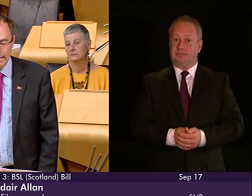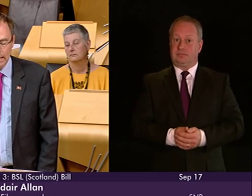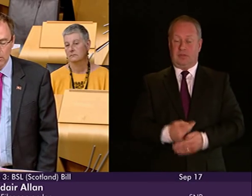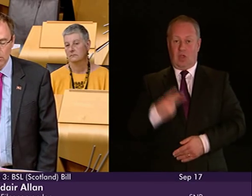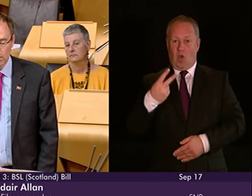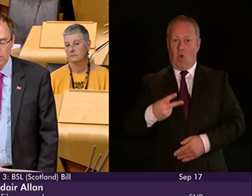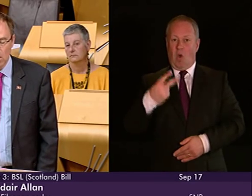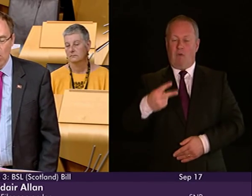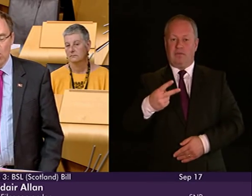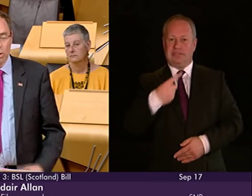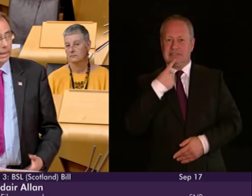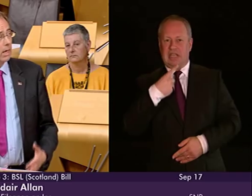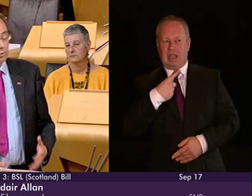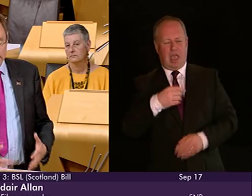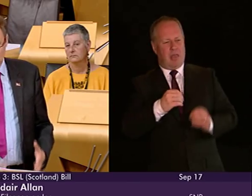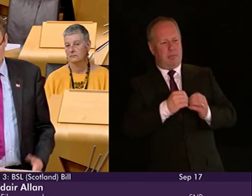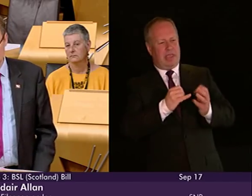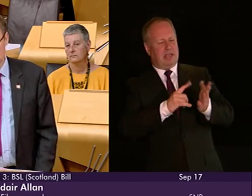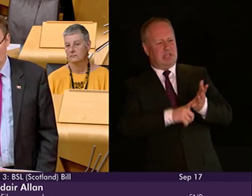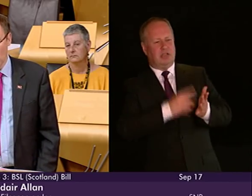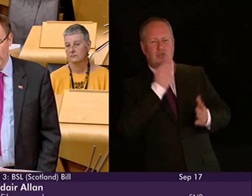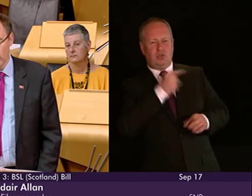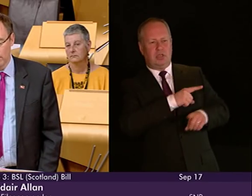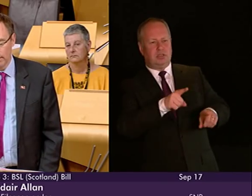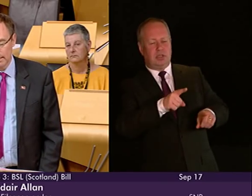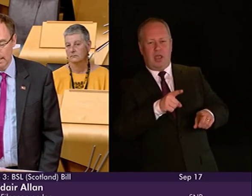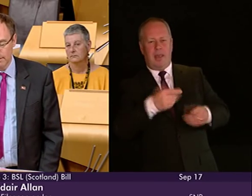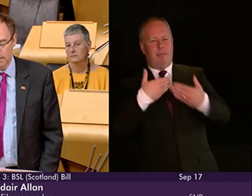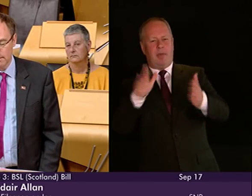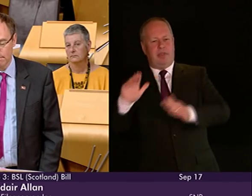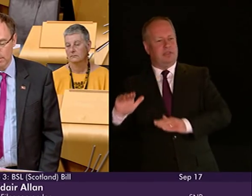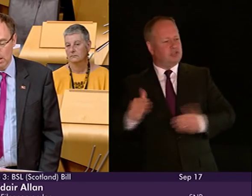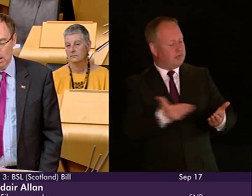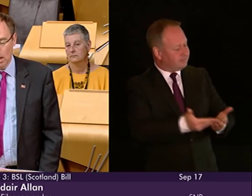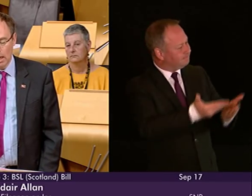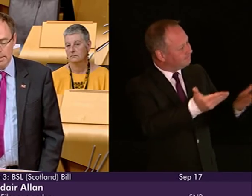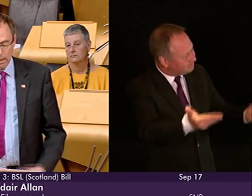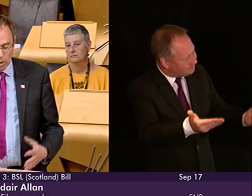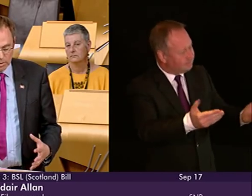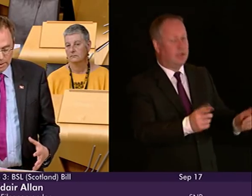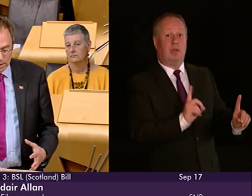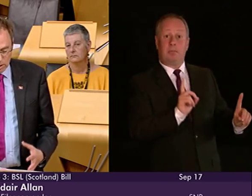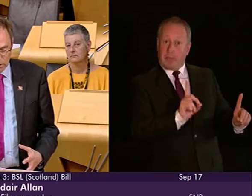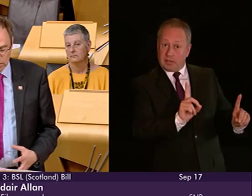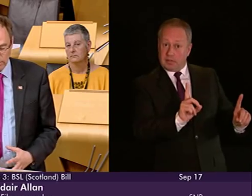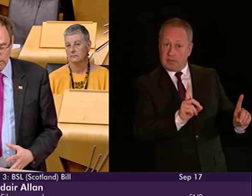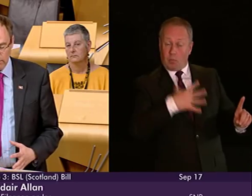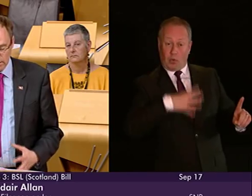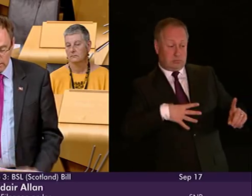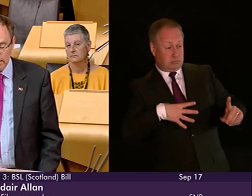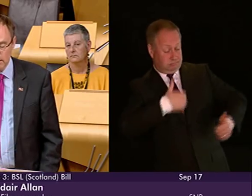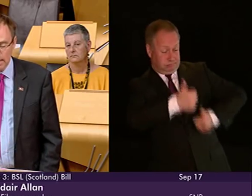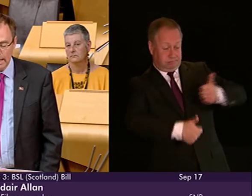BSL users only as recipients of our public services. I pay tribute to the resilience